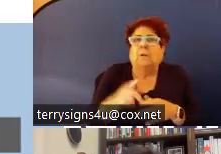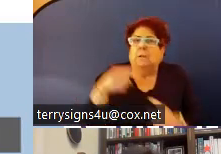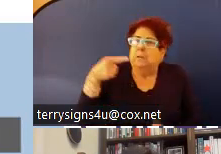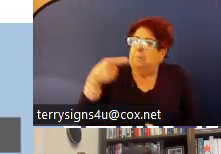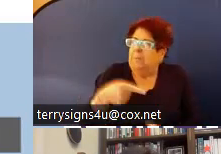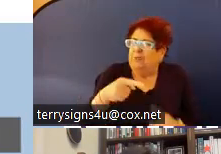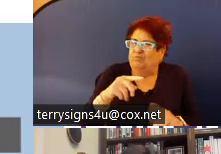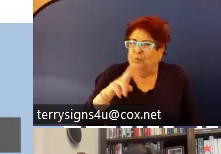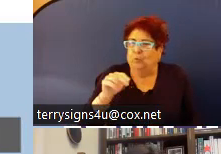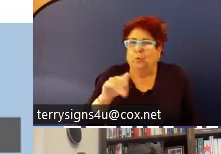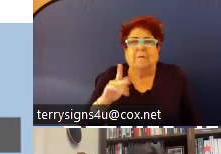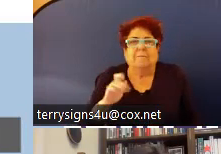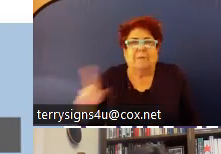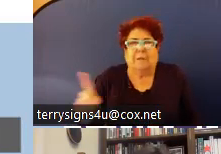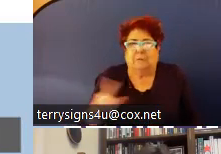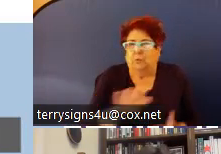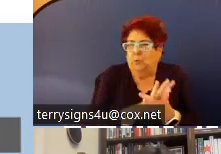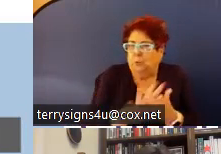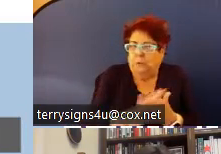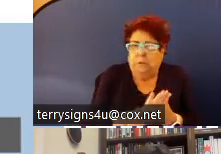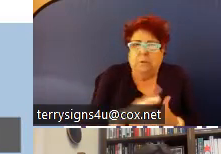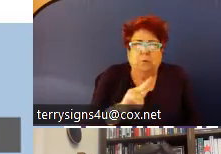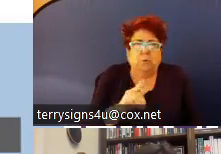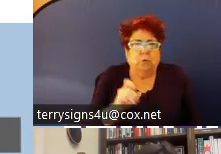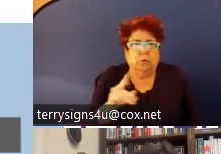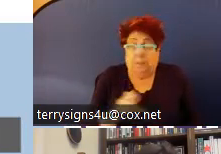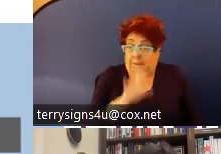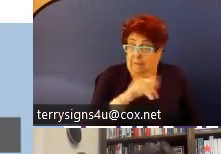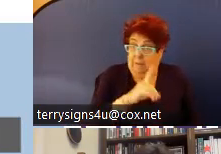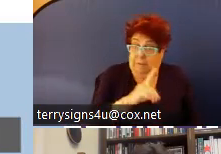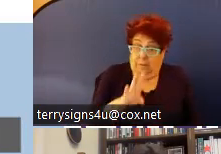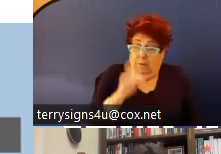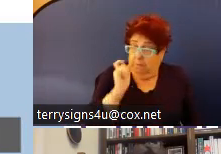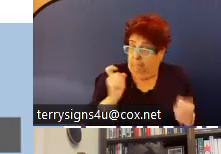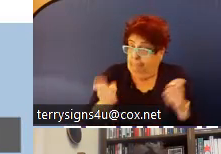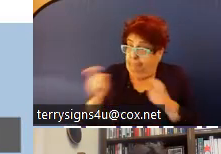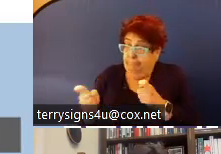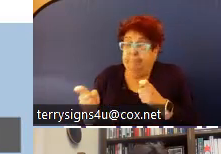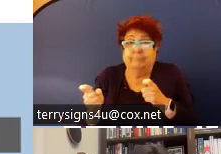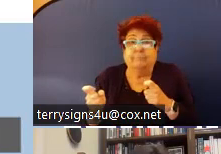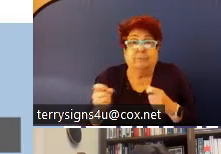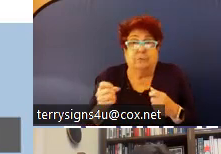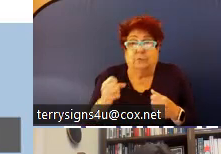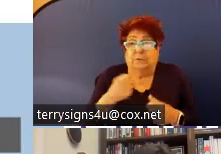has had multiple iterations. Over the years to make that the most accessible as possible.